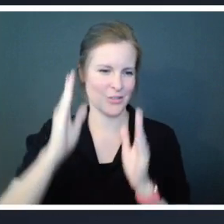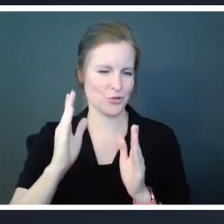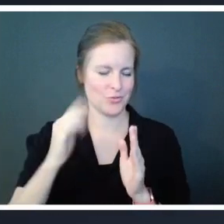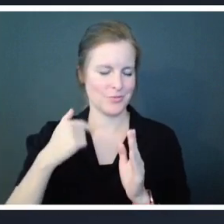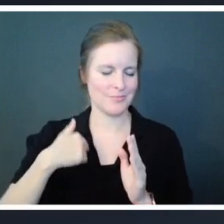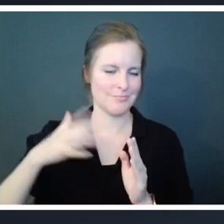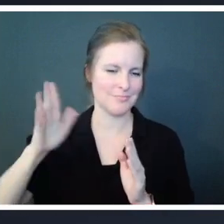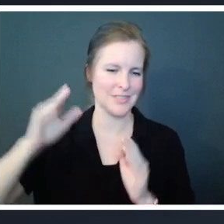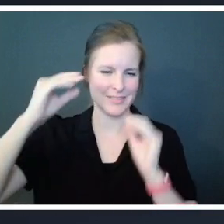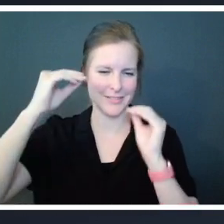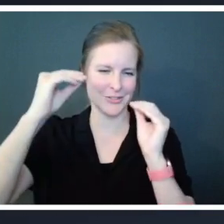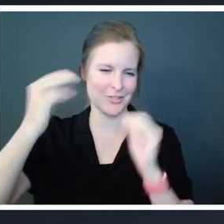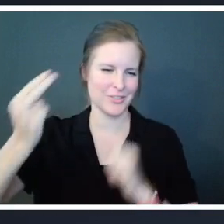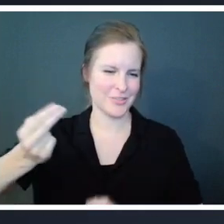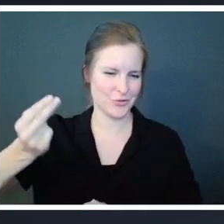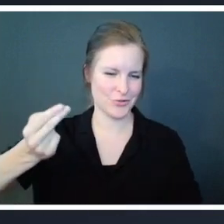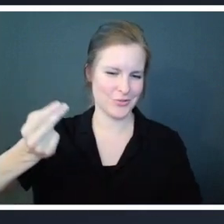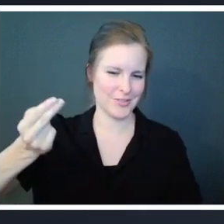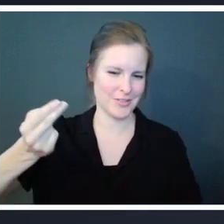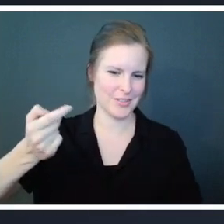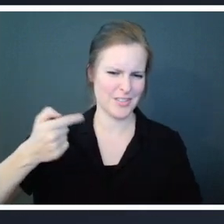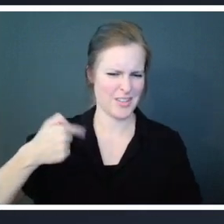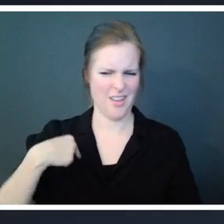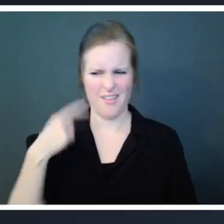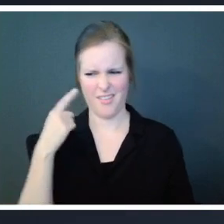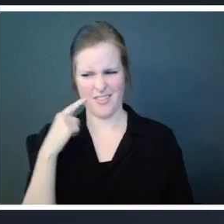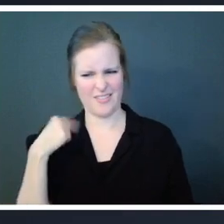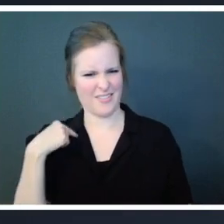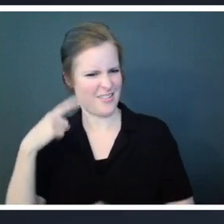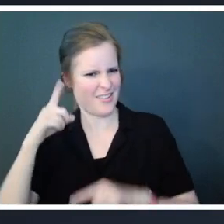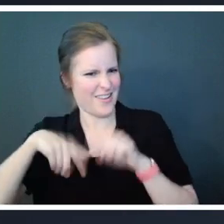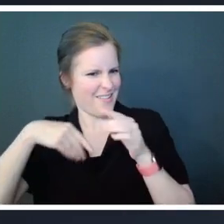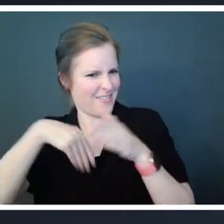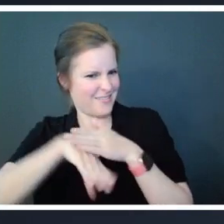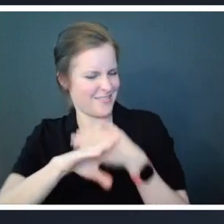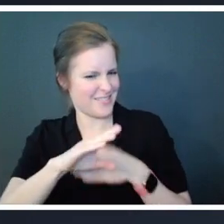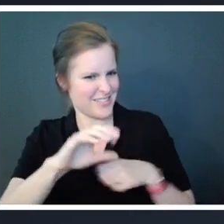I think there was always a sense, or I was like, I can't go into the science stuff that's not my